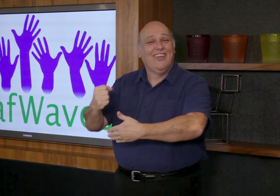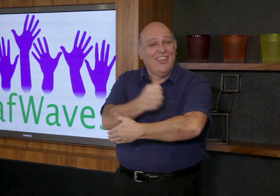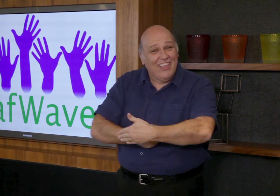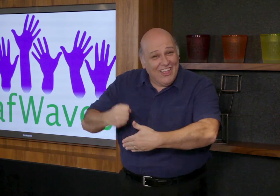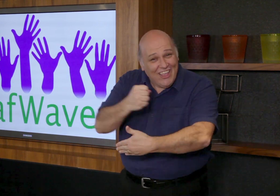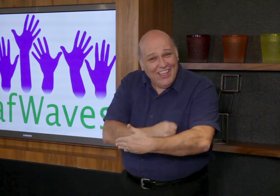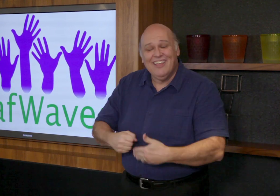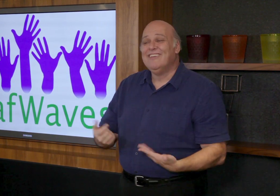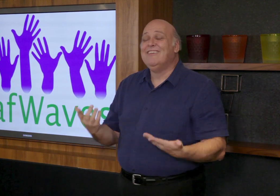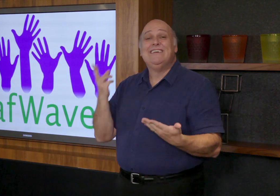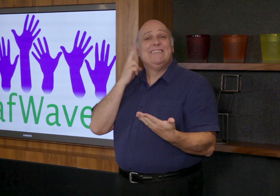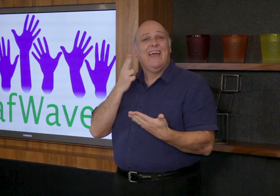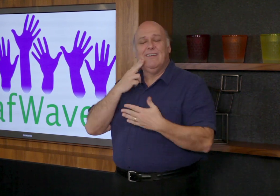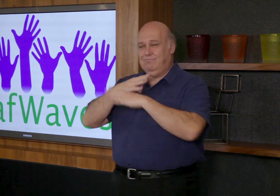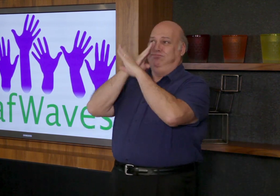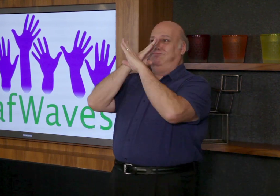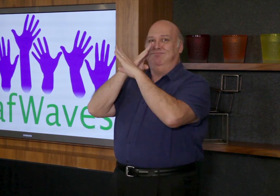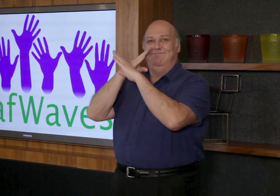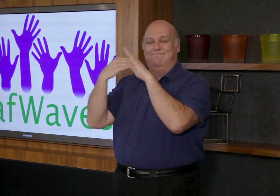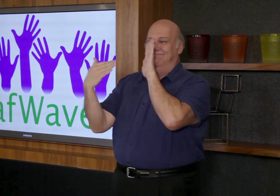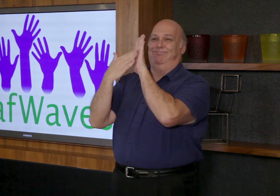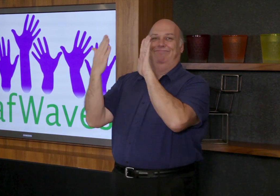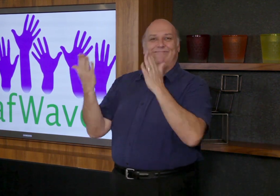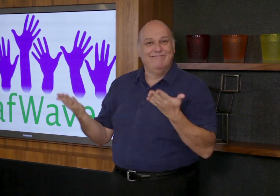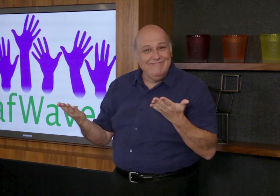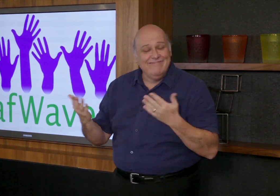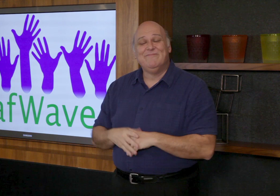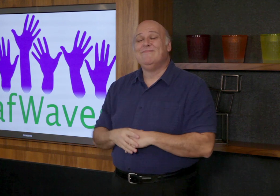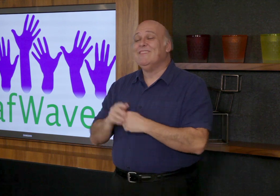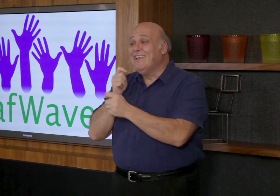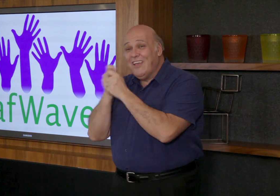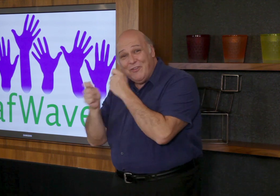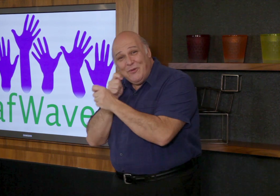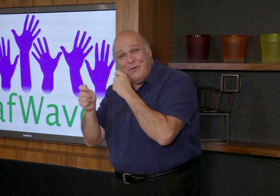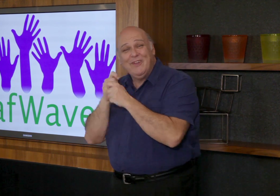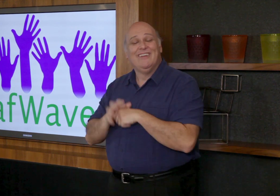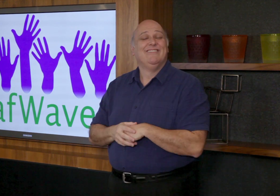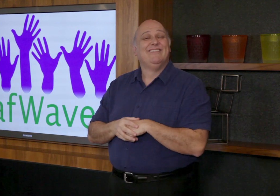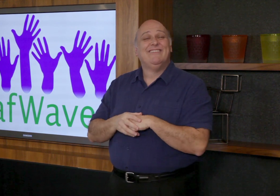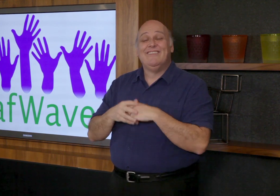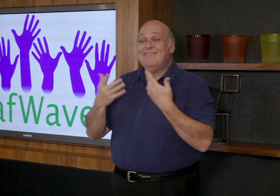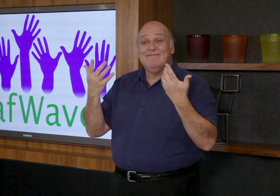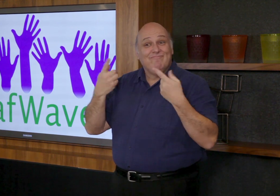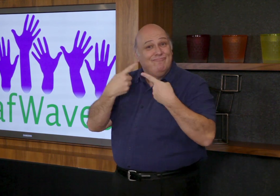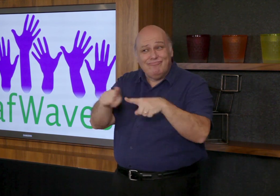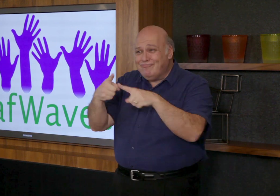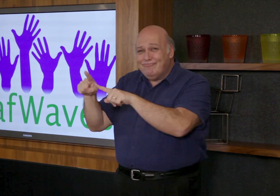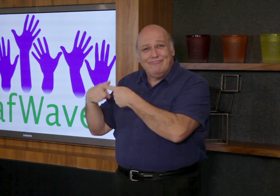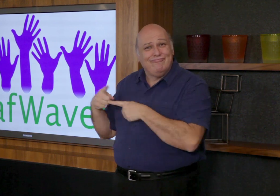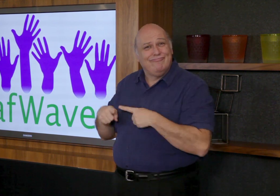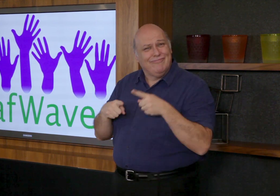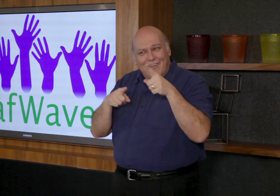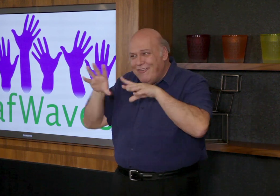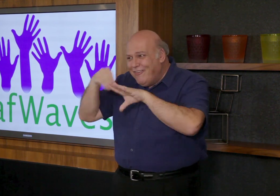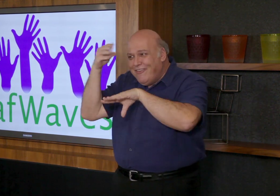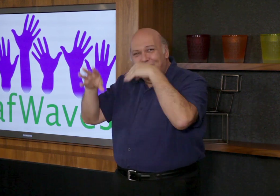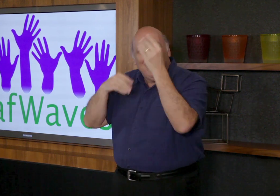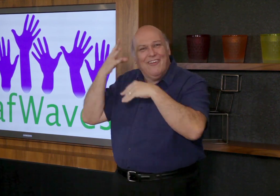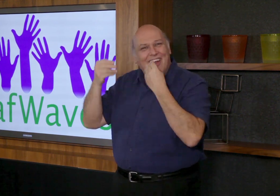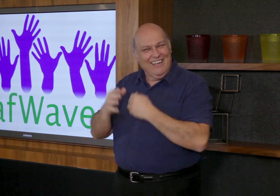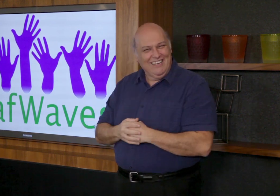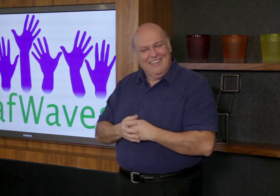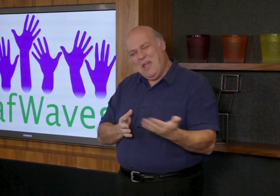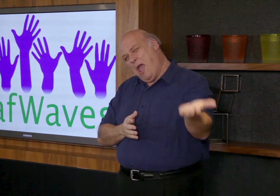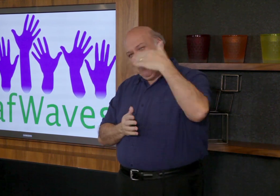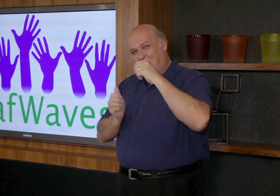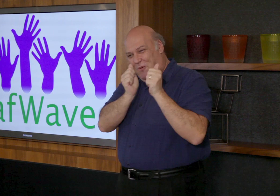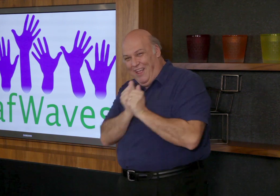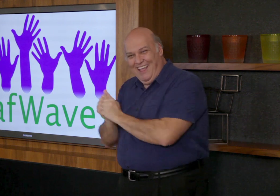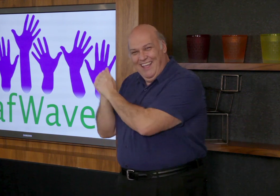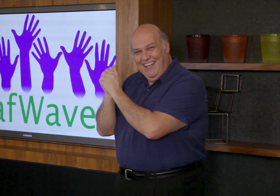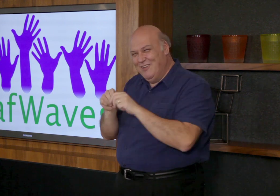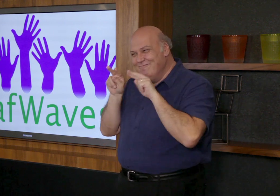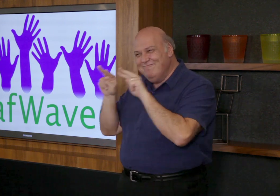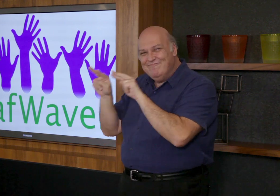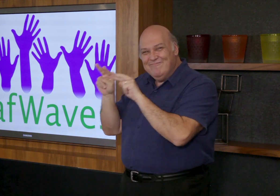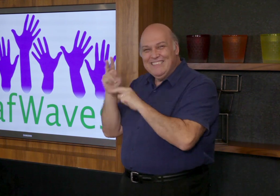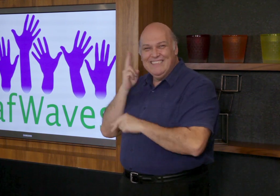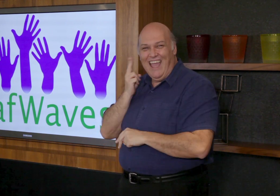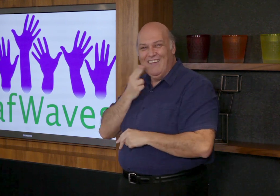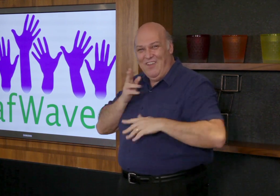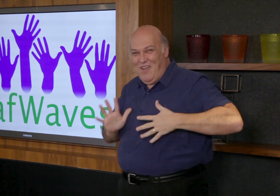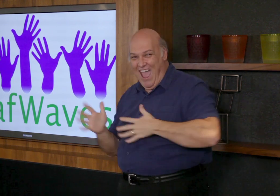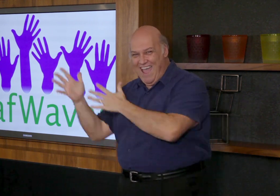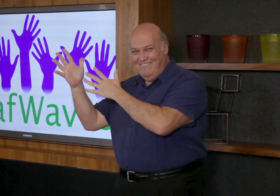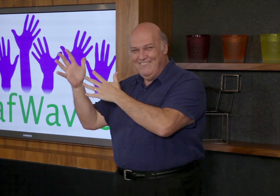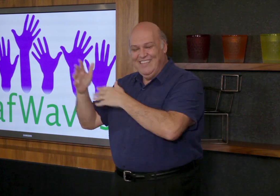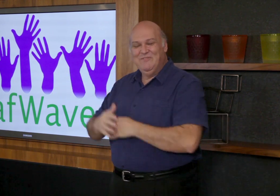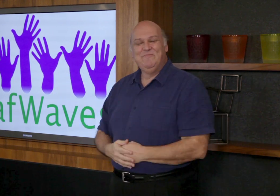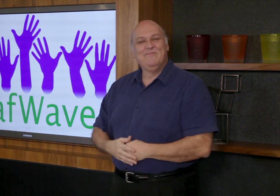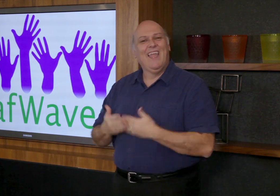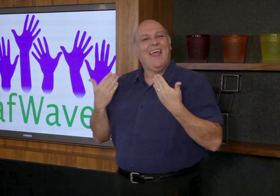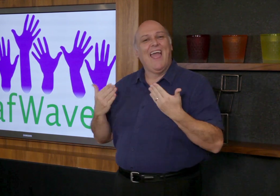things... CookSign, Deaf Challenge, interview a Guest and learn. Come with me together and enjoy DeafWaves!